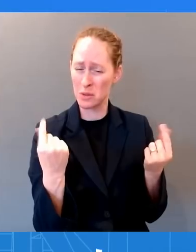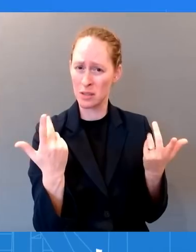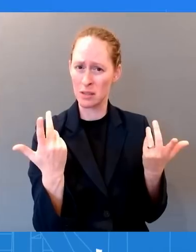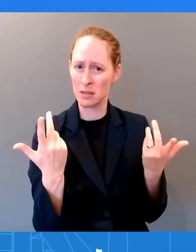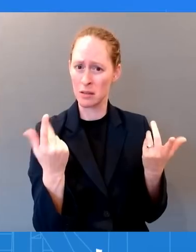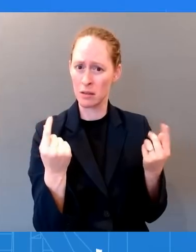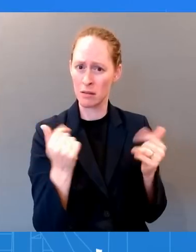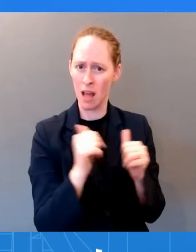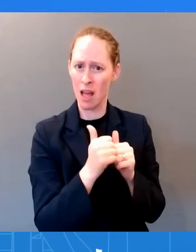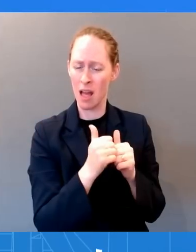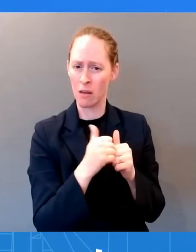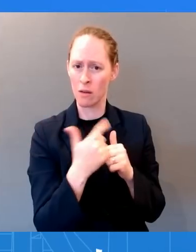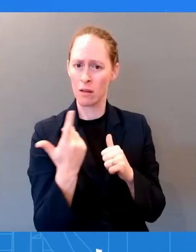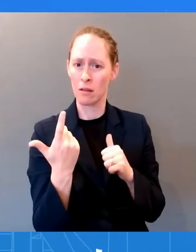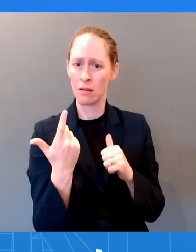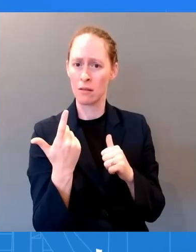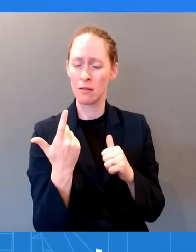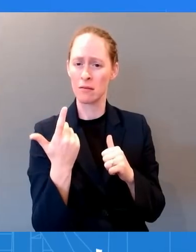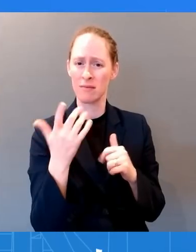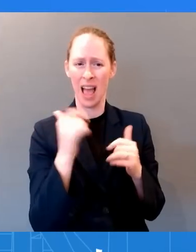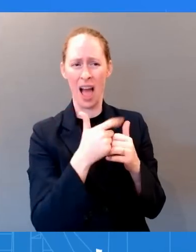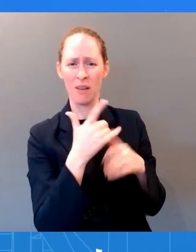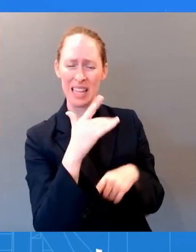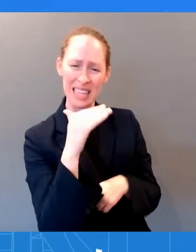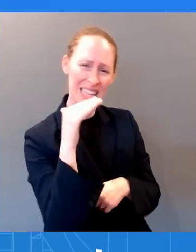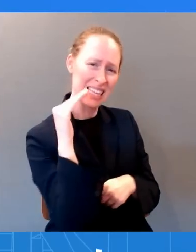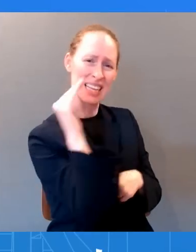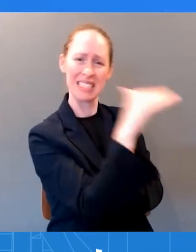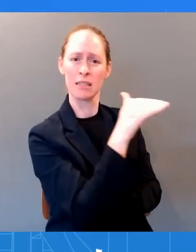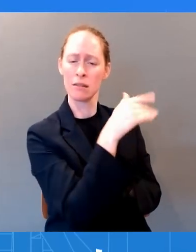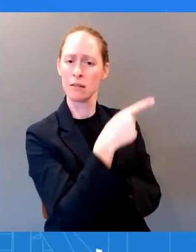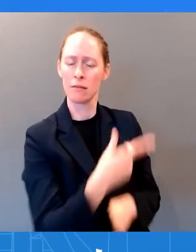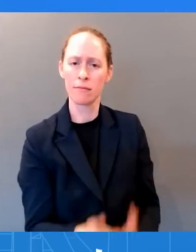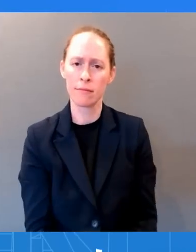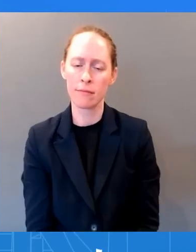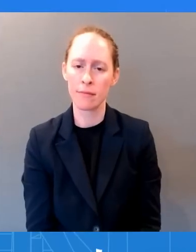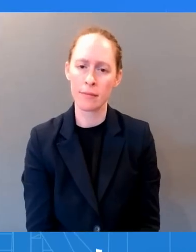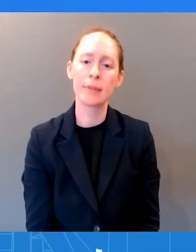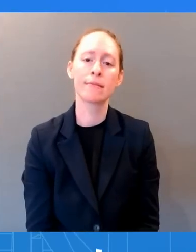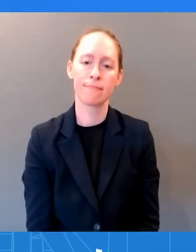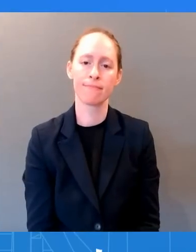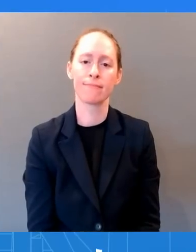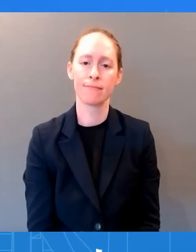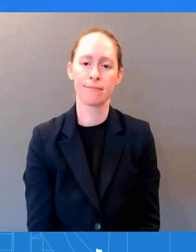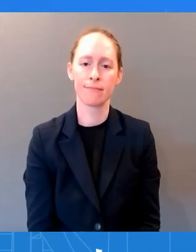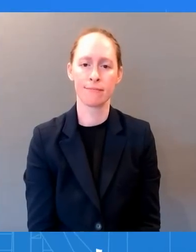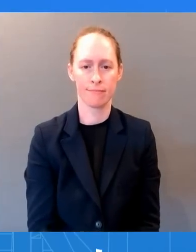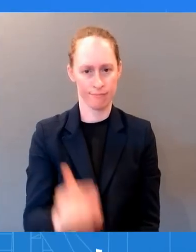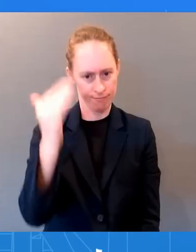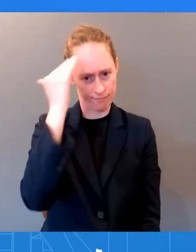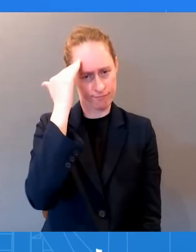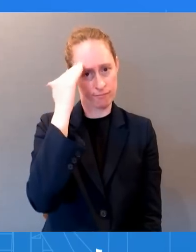this is an issue that's important to this President, important to the administration. I'm going to check in with our Office of Leg Affairs